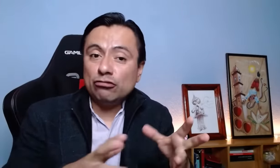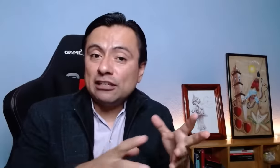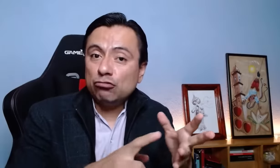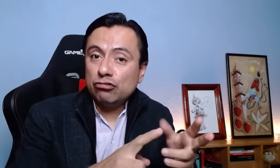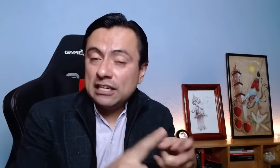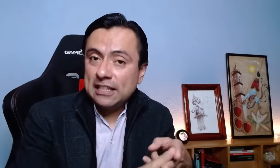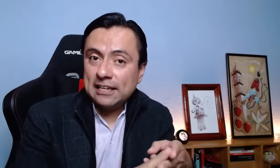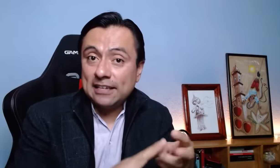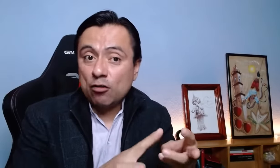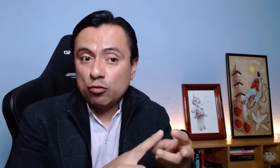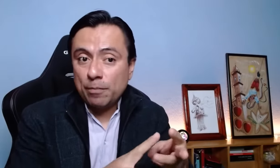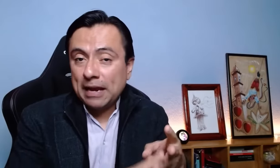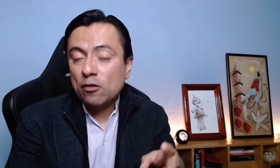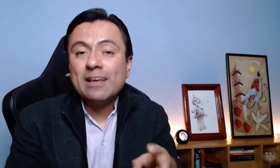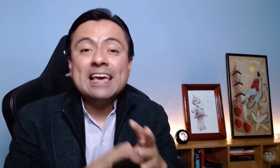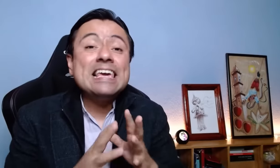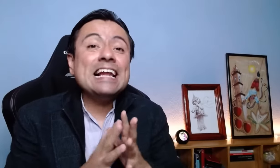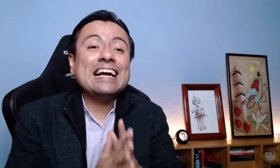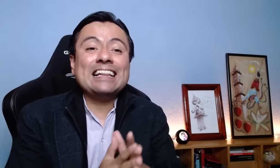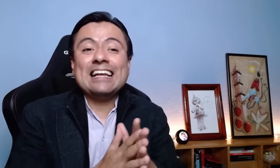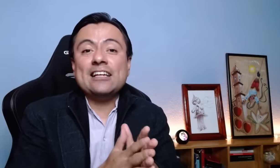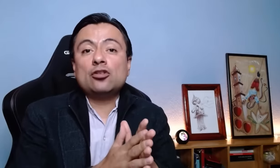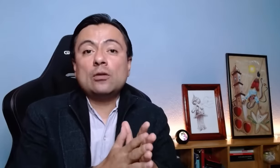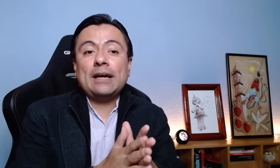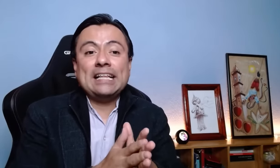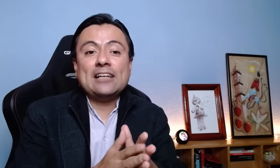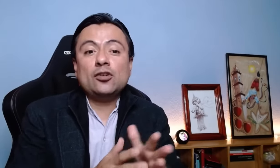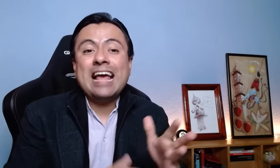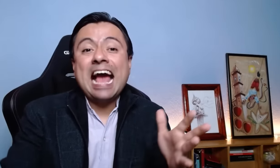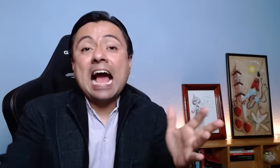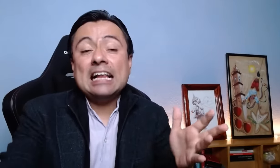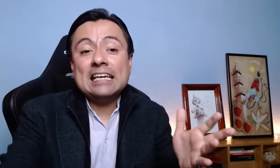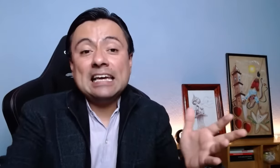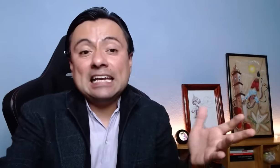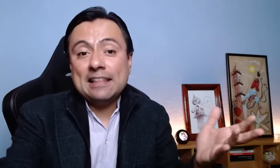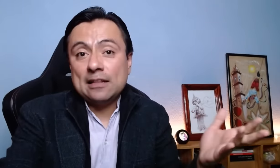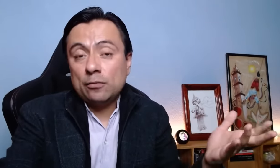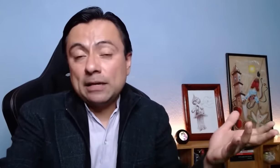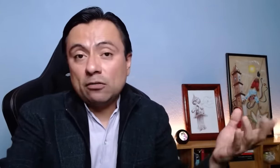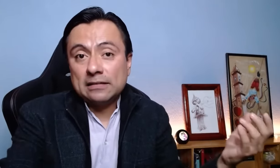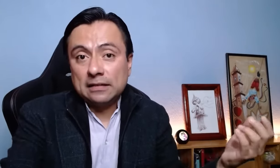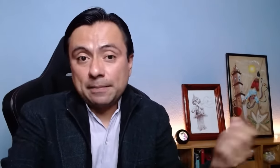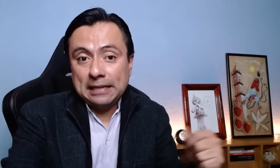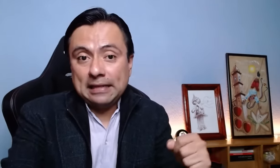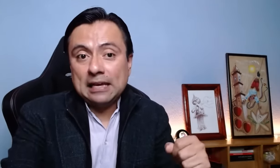Mezcal those who arrested two of their leaders and an operator and the cartel Jalisco New Generation to which